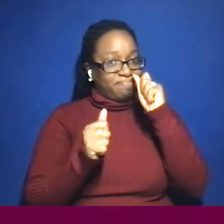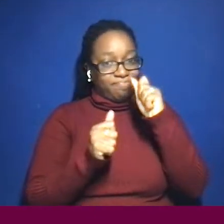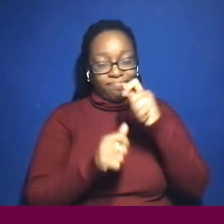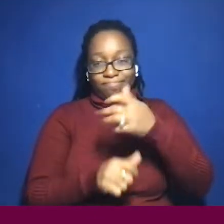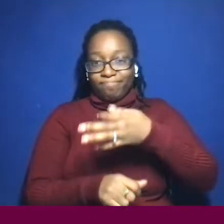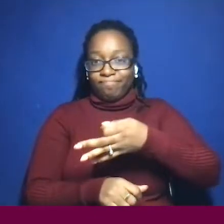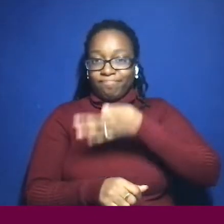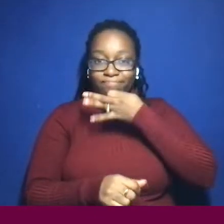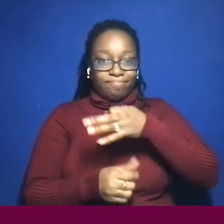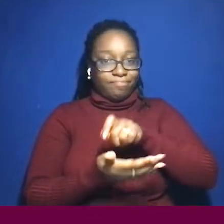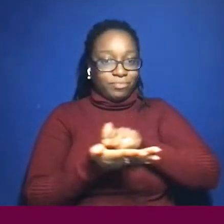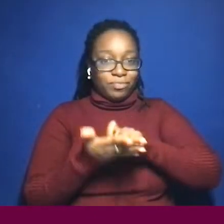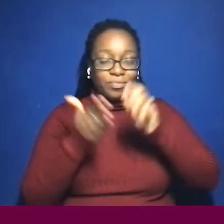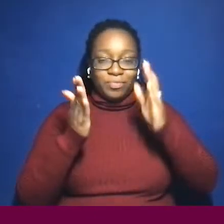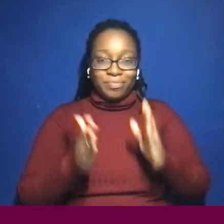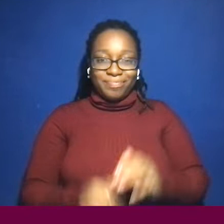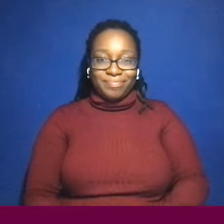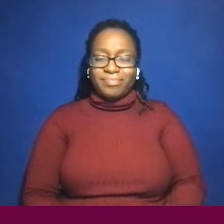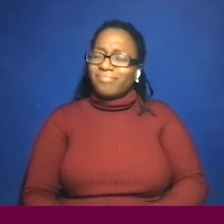Sheri Fink: Oh, thank you Marcie. And